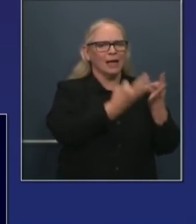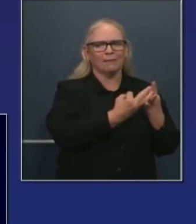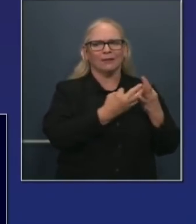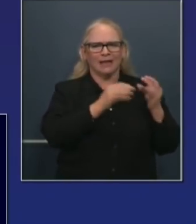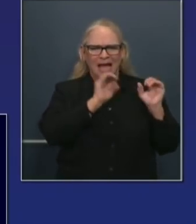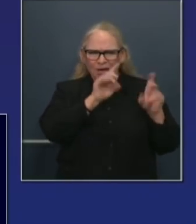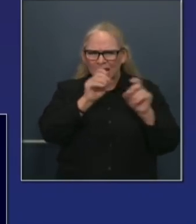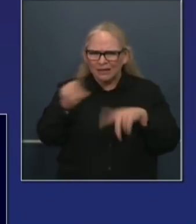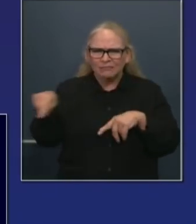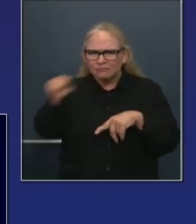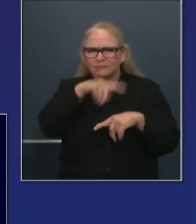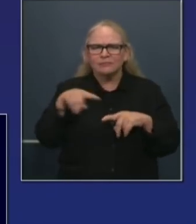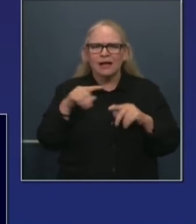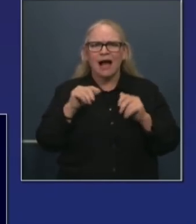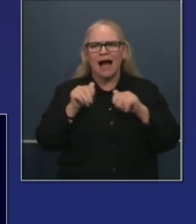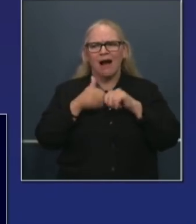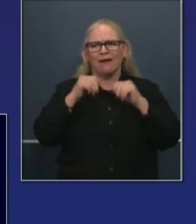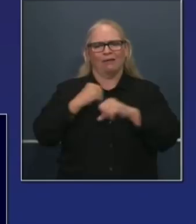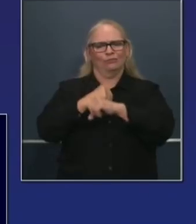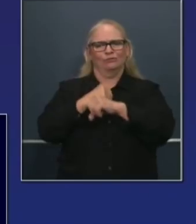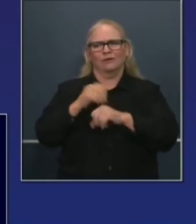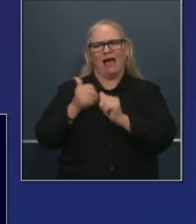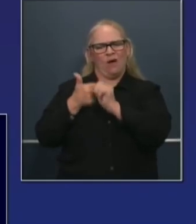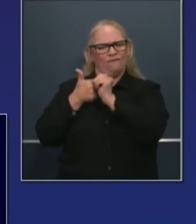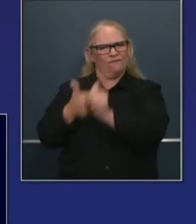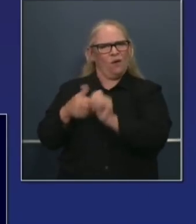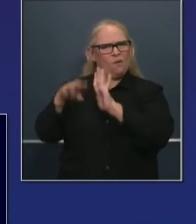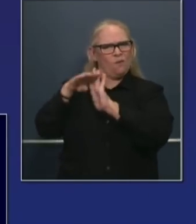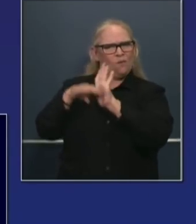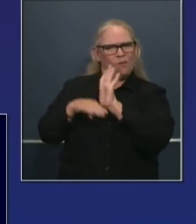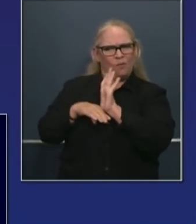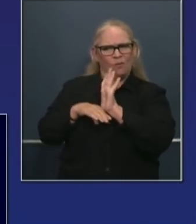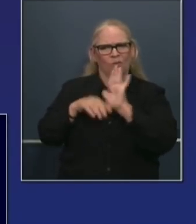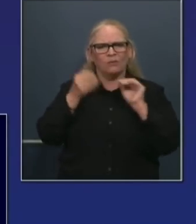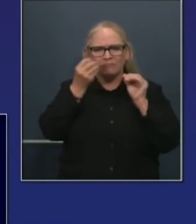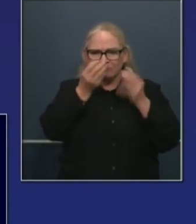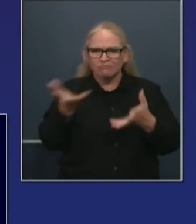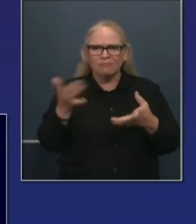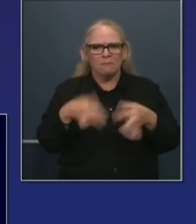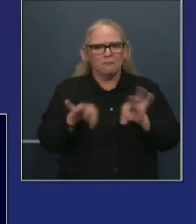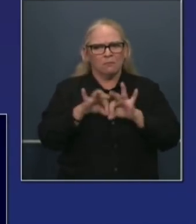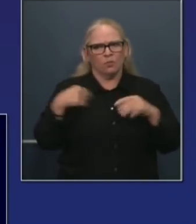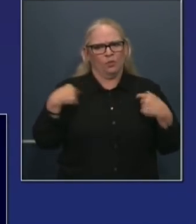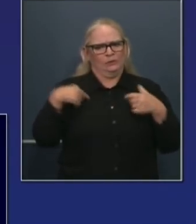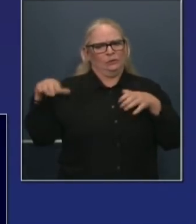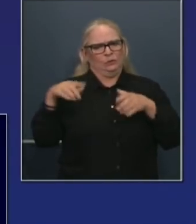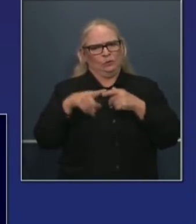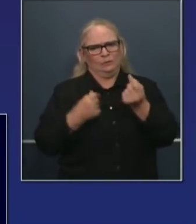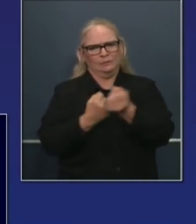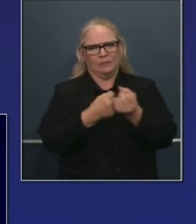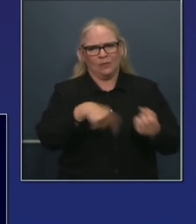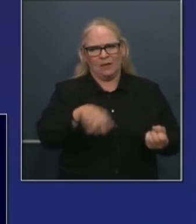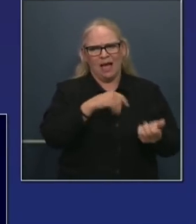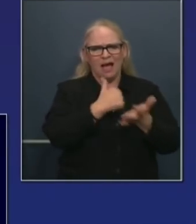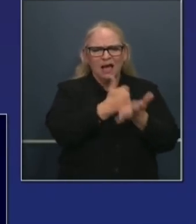MORE EMPLOYERS, WORKERS, AND FAMILIES AND KNOW YOUR RIGHTS CAMPAIGNS AND EDUCATE INDIVIDUALS ABOUT GUIDELINES,